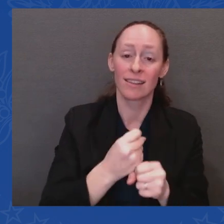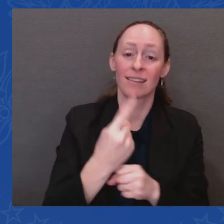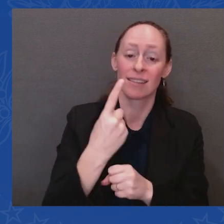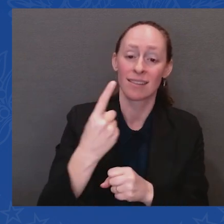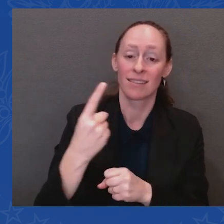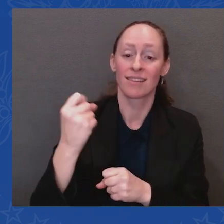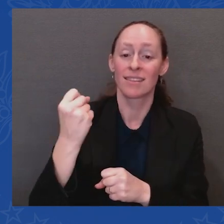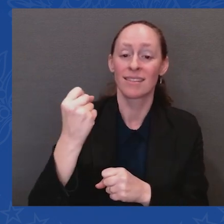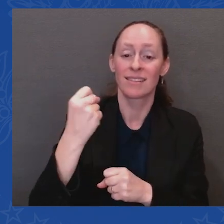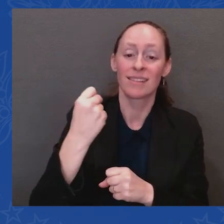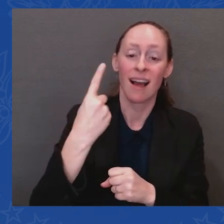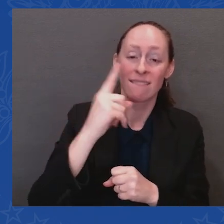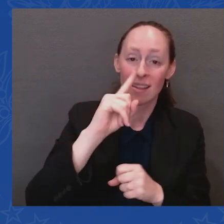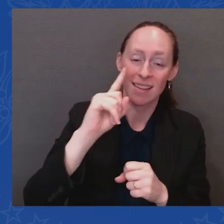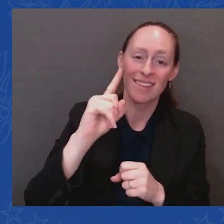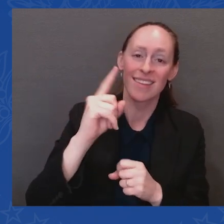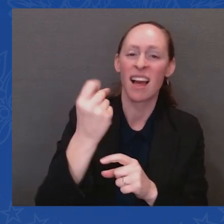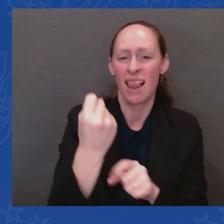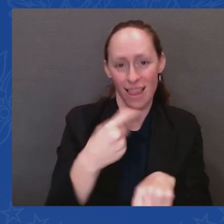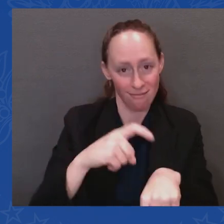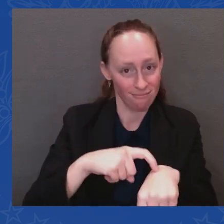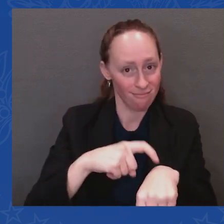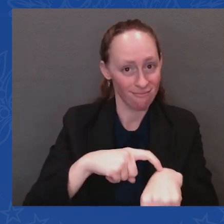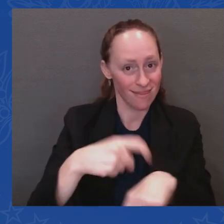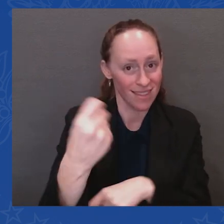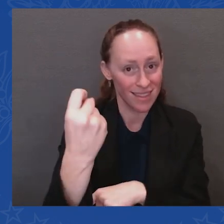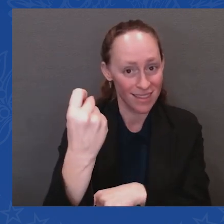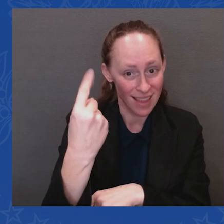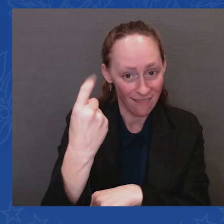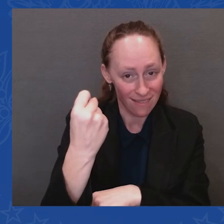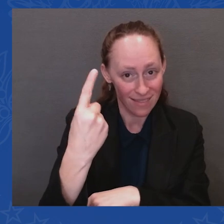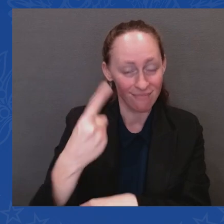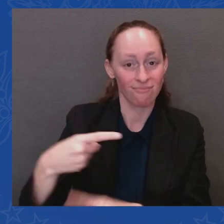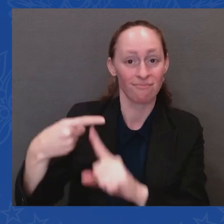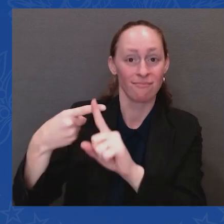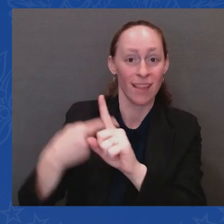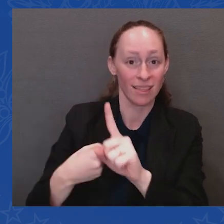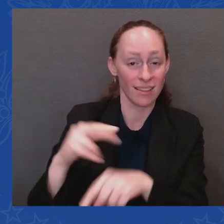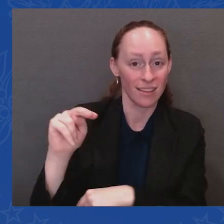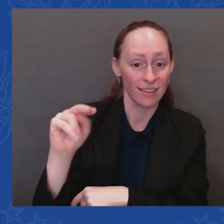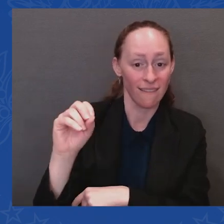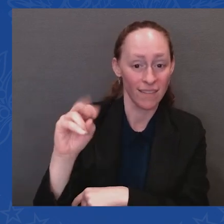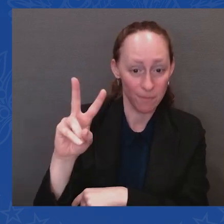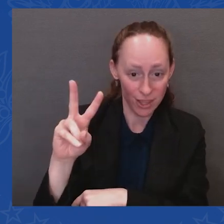we gather in this sanctuary of sacrifice to pause,